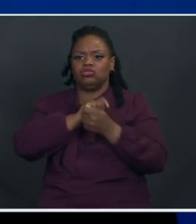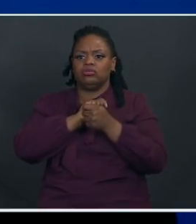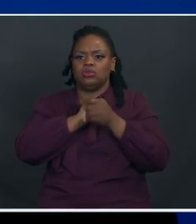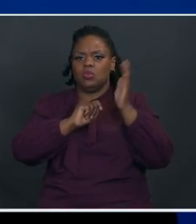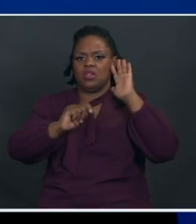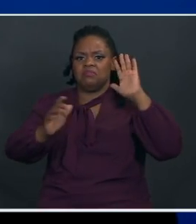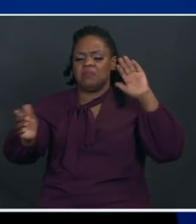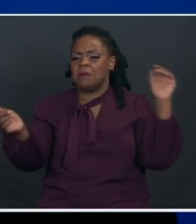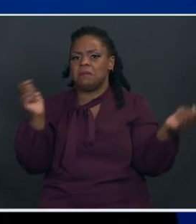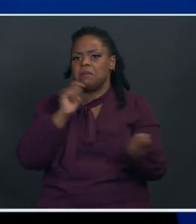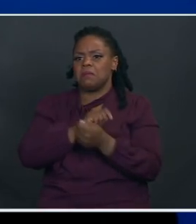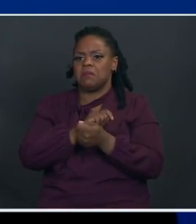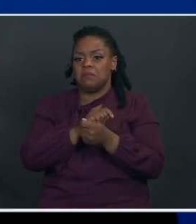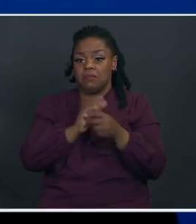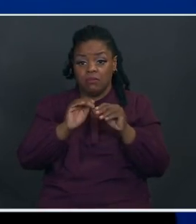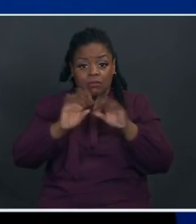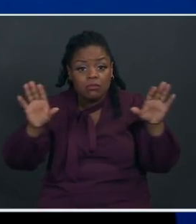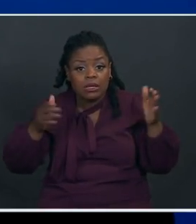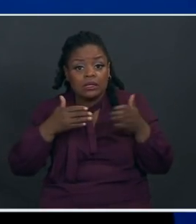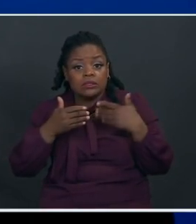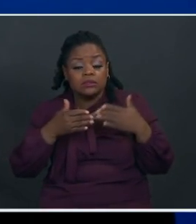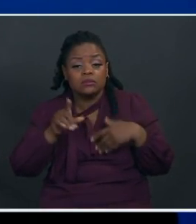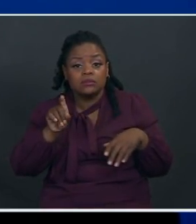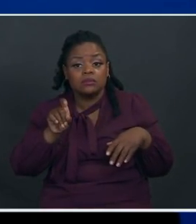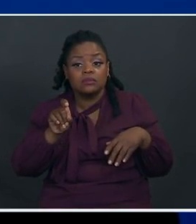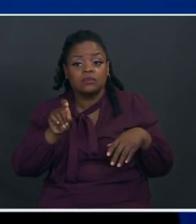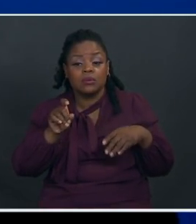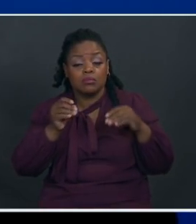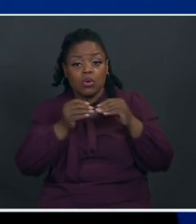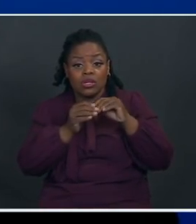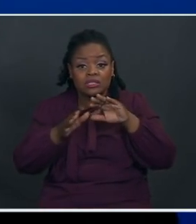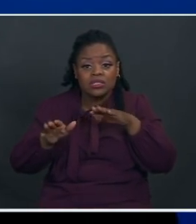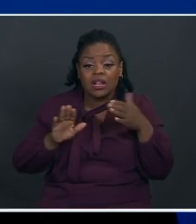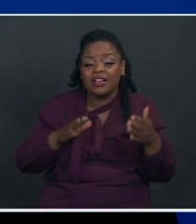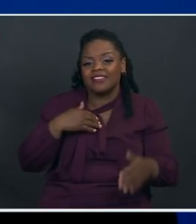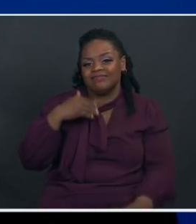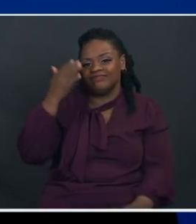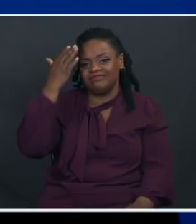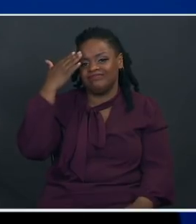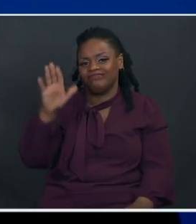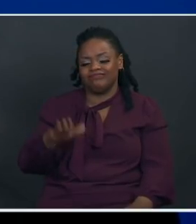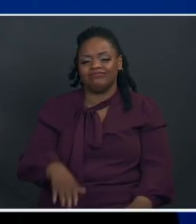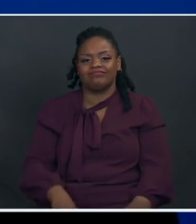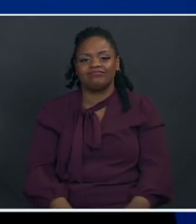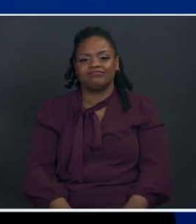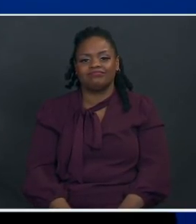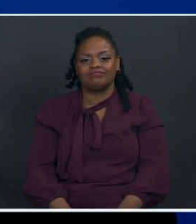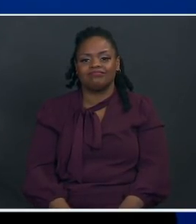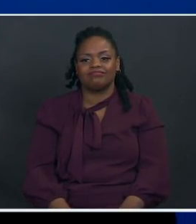possibility of greater virulence, but also importantly for us, what I mentioned in my opening comments